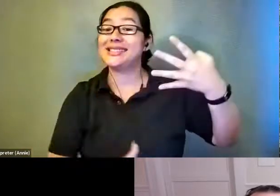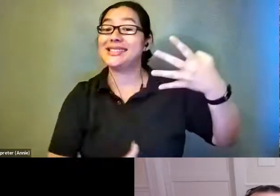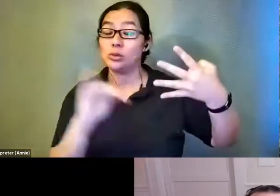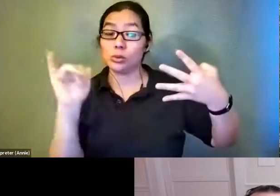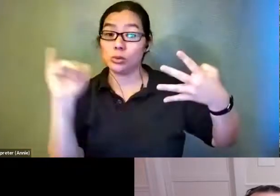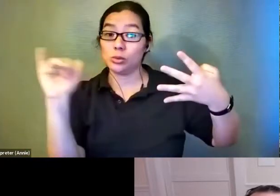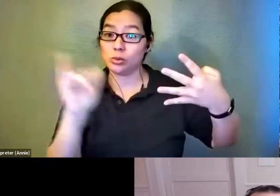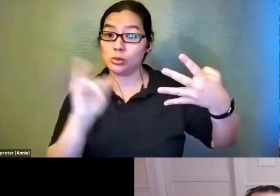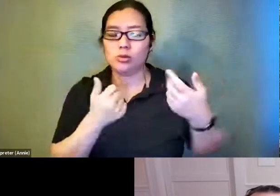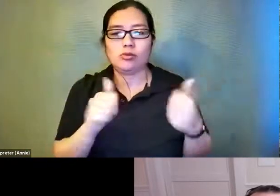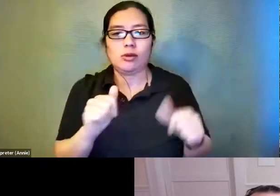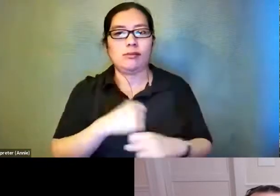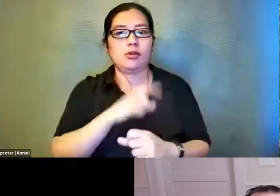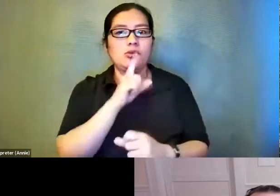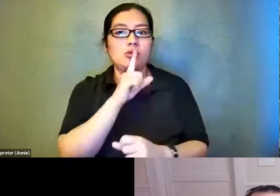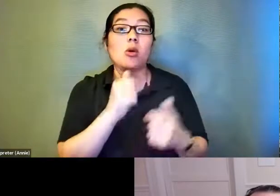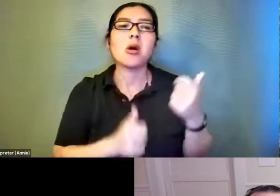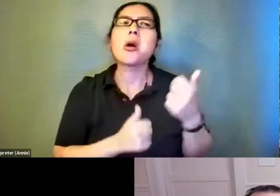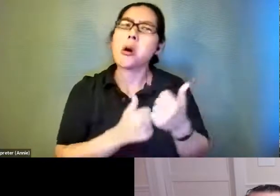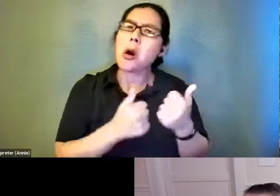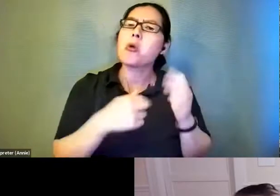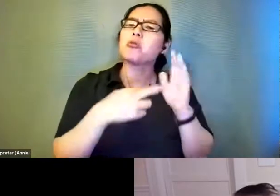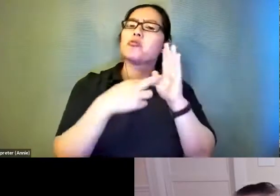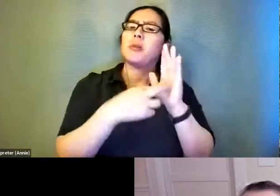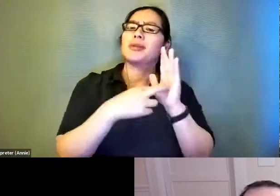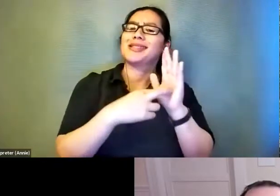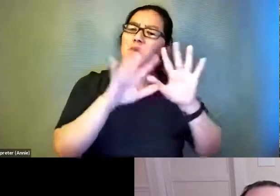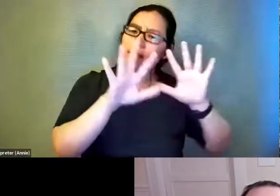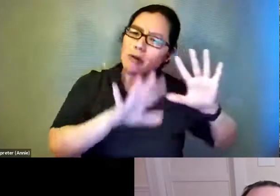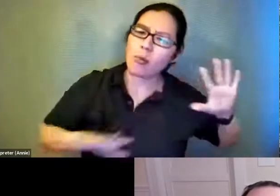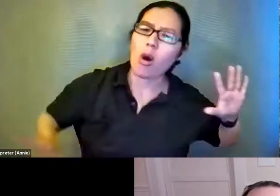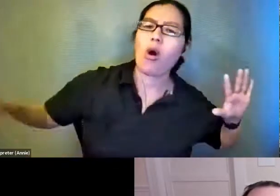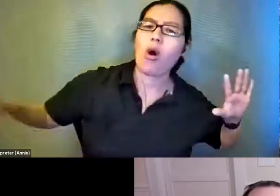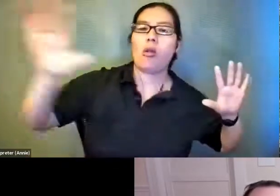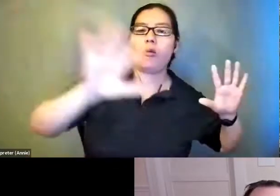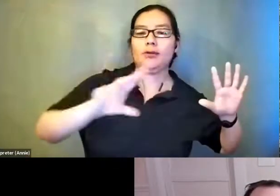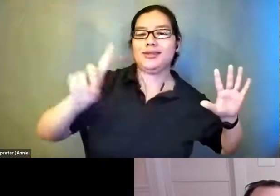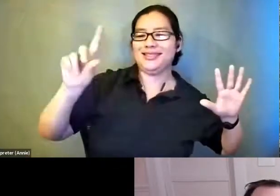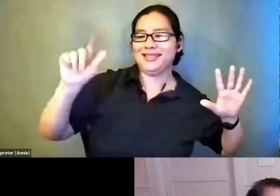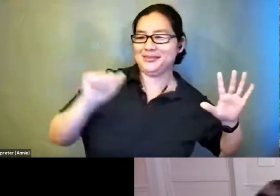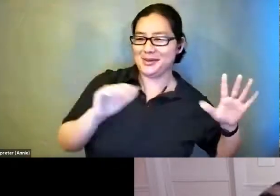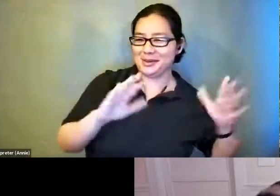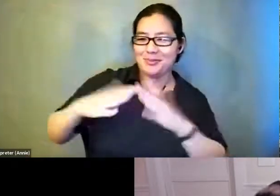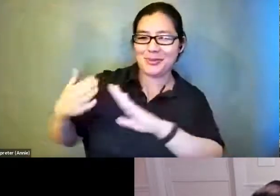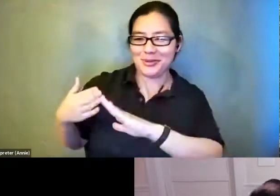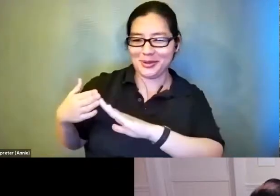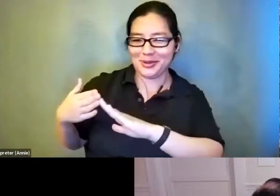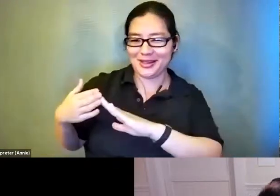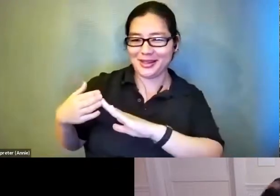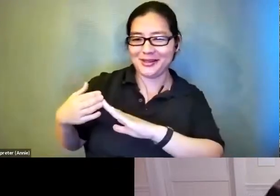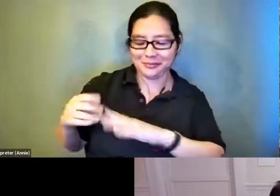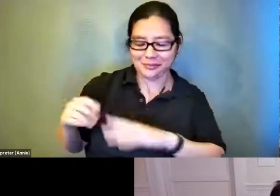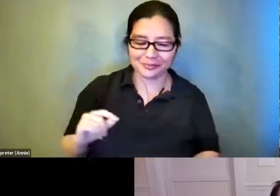ensure majority representation of people from the disability community so that there is an